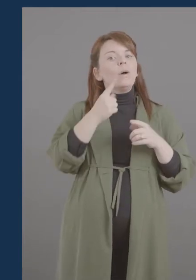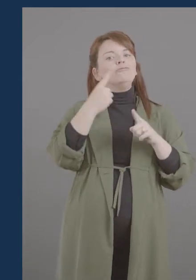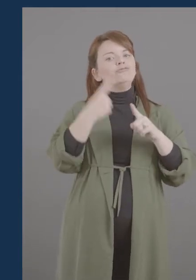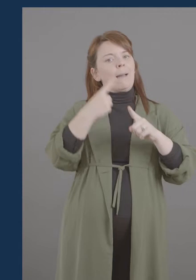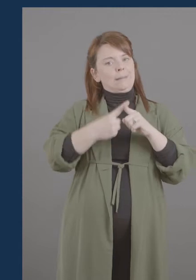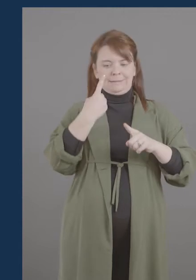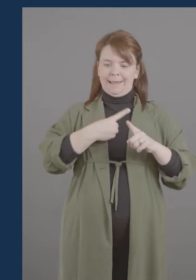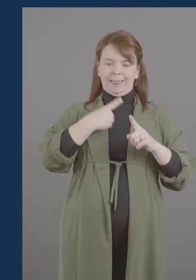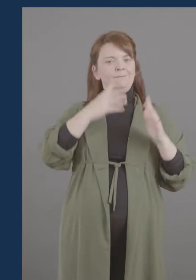or a rapid self-test.